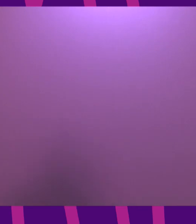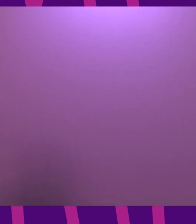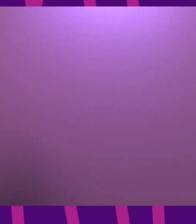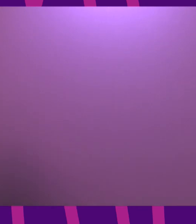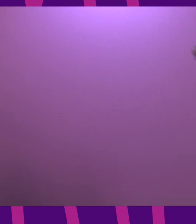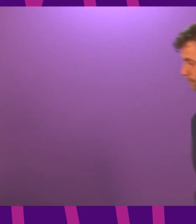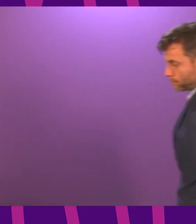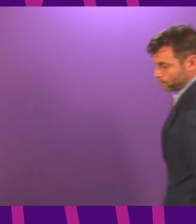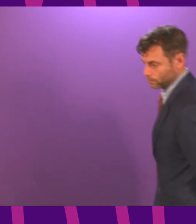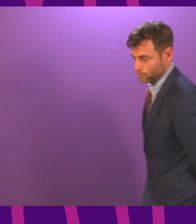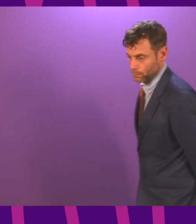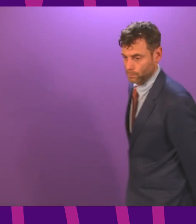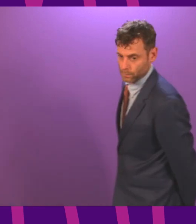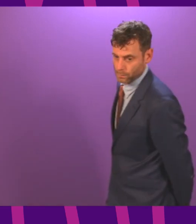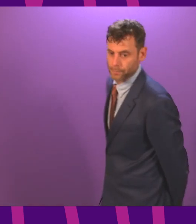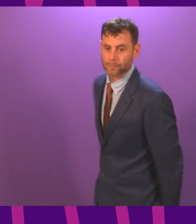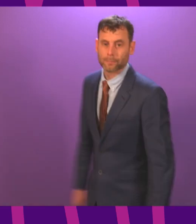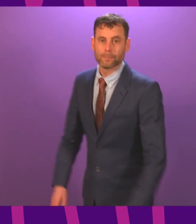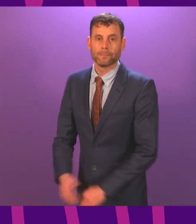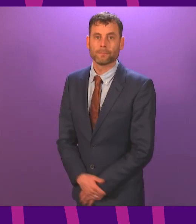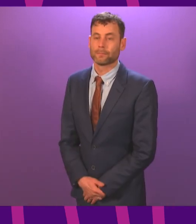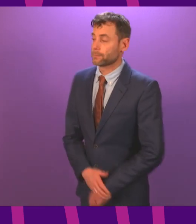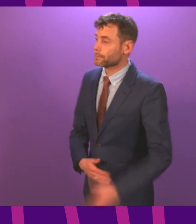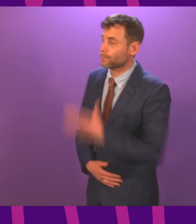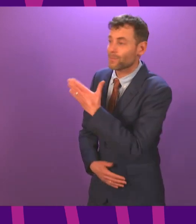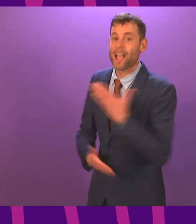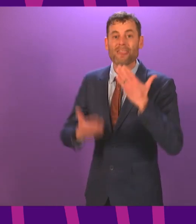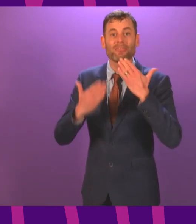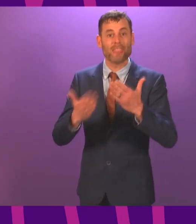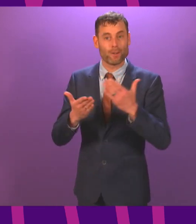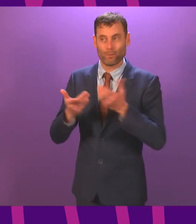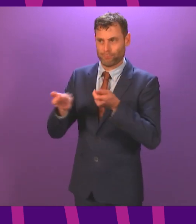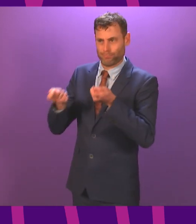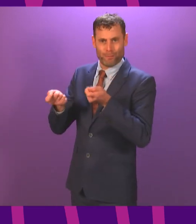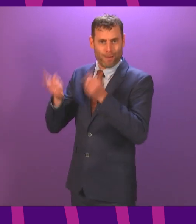Fulton MacGregor (Coatbridge and Chryston) (SNP):